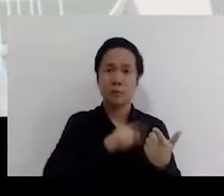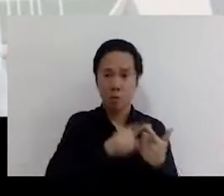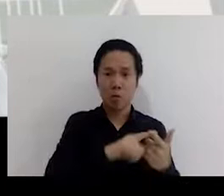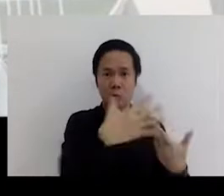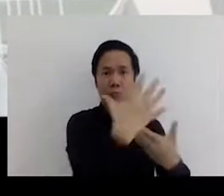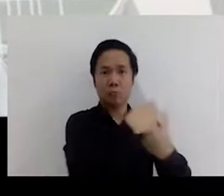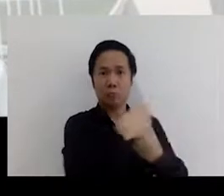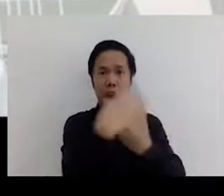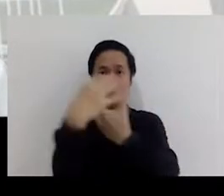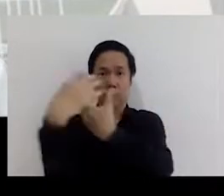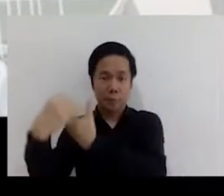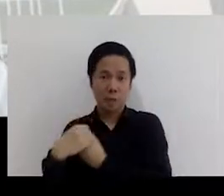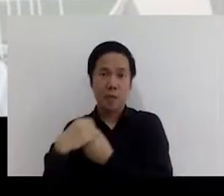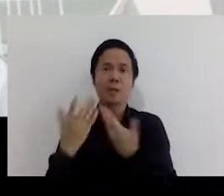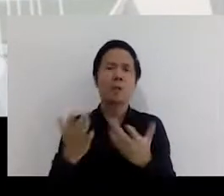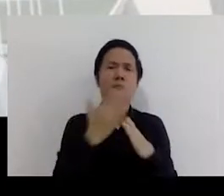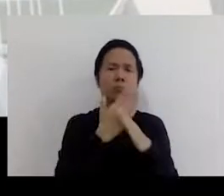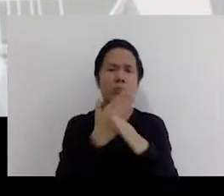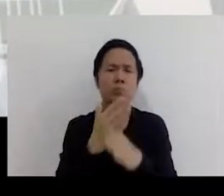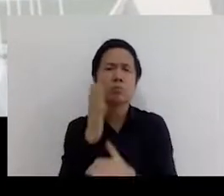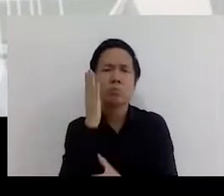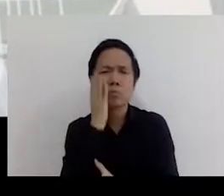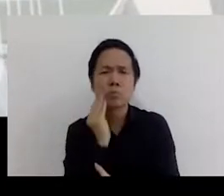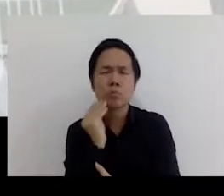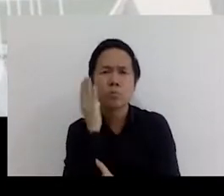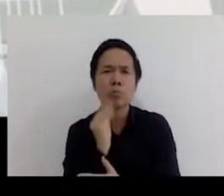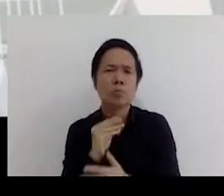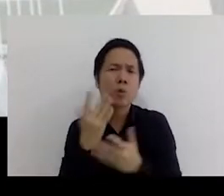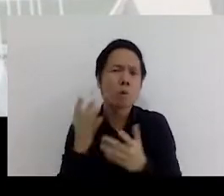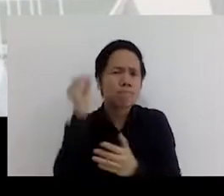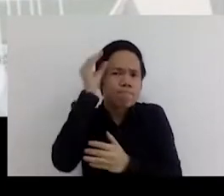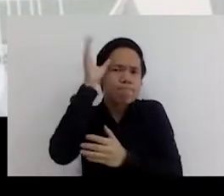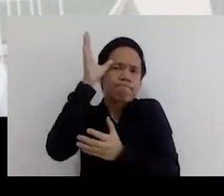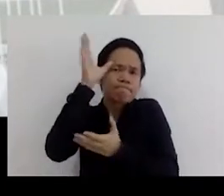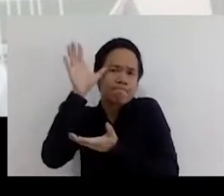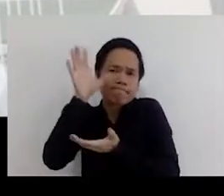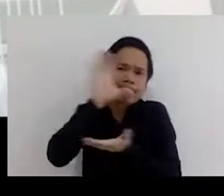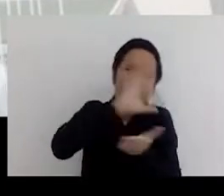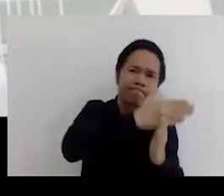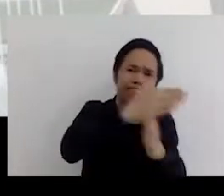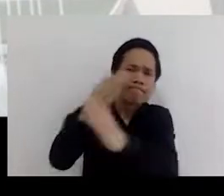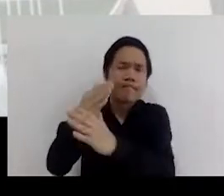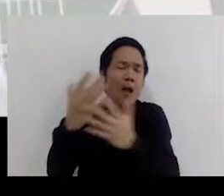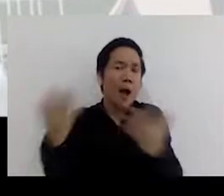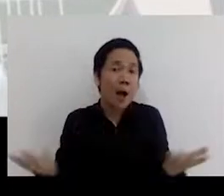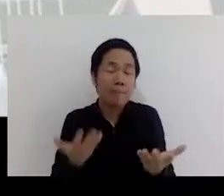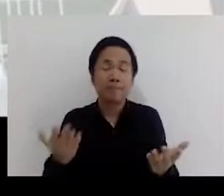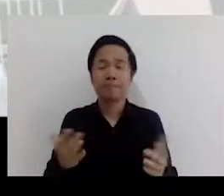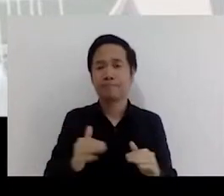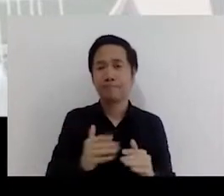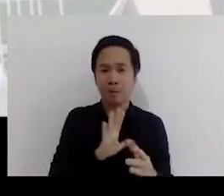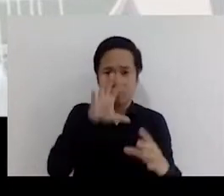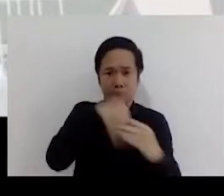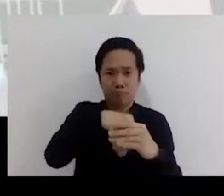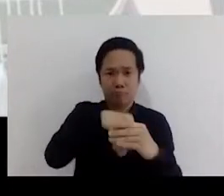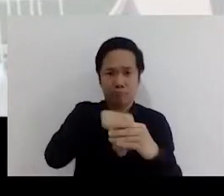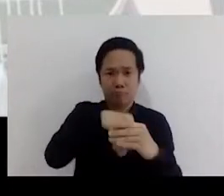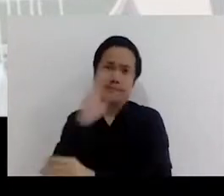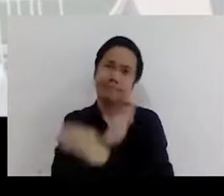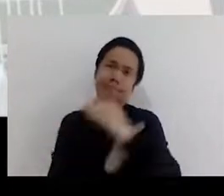and find some badly needed solutions for developing disability-inclusive responses to COVID-19.